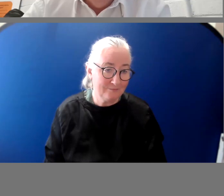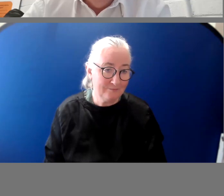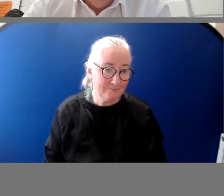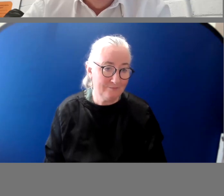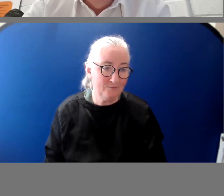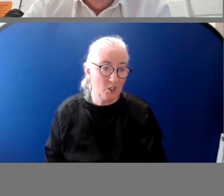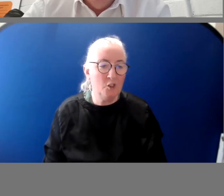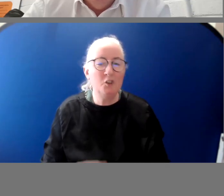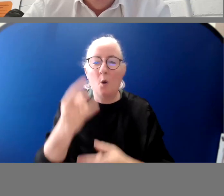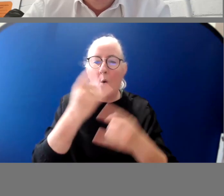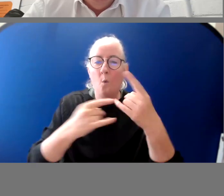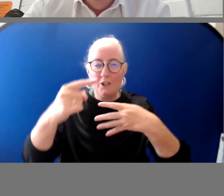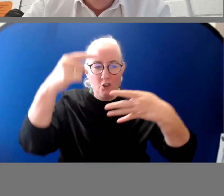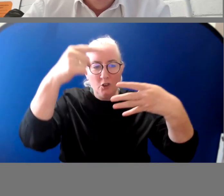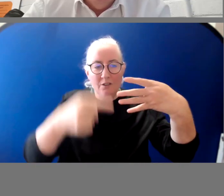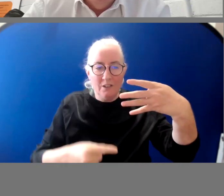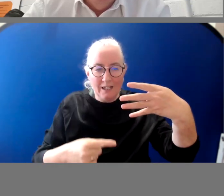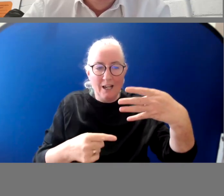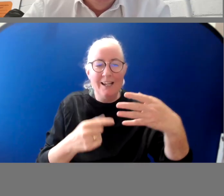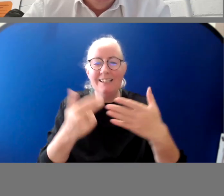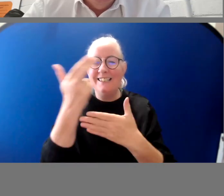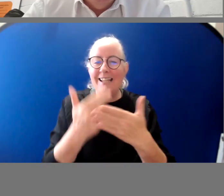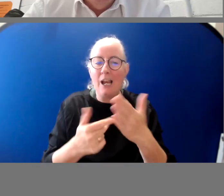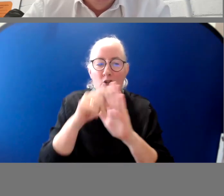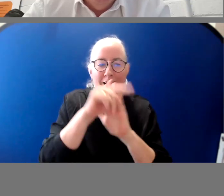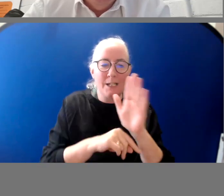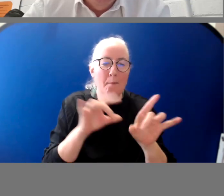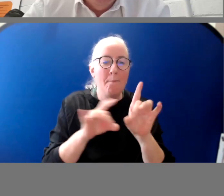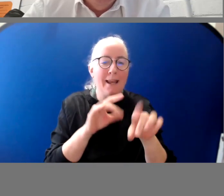which of the following two design criteria would make these doors easier to use and more accessible